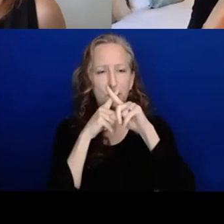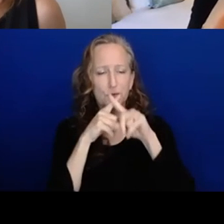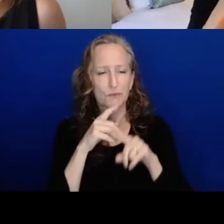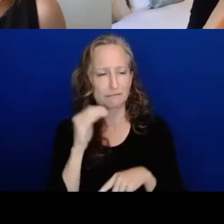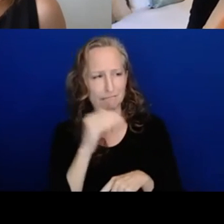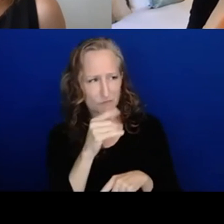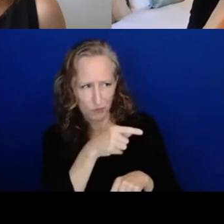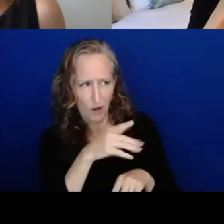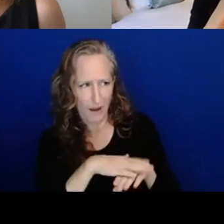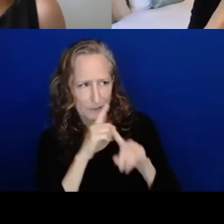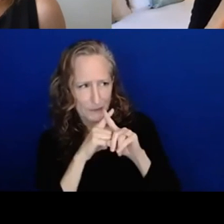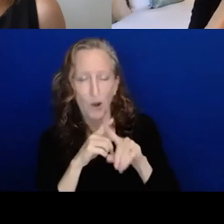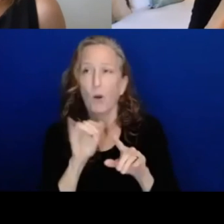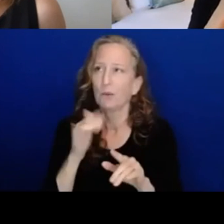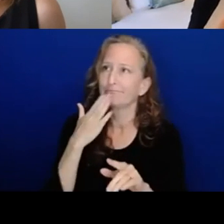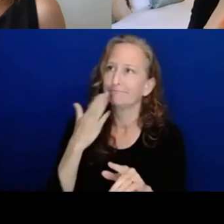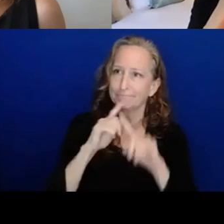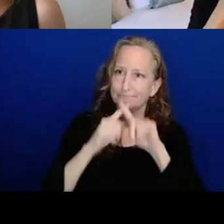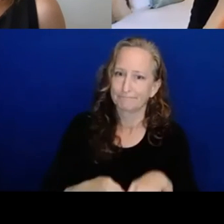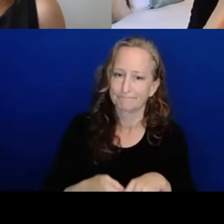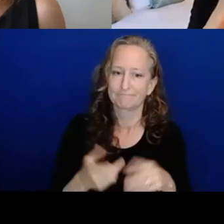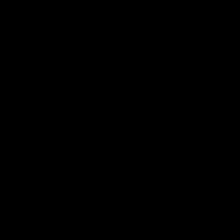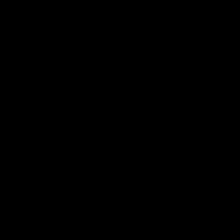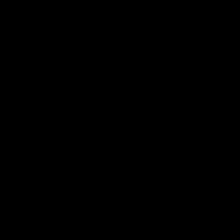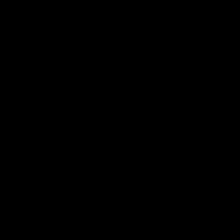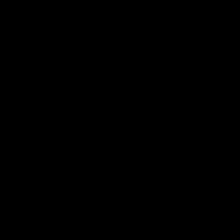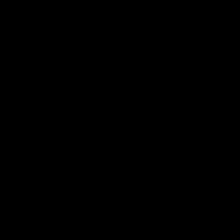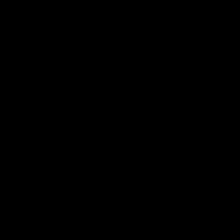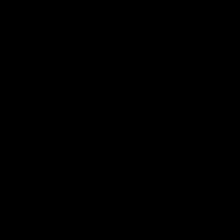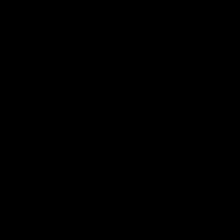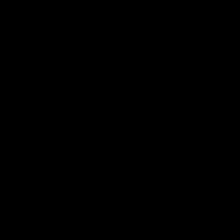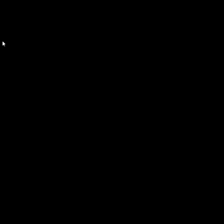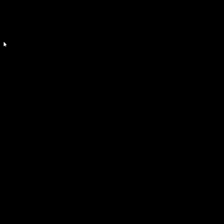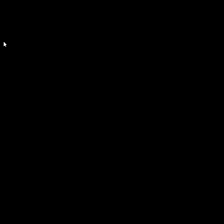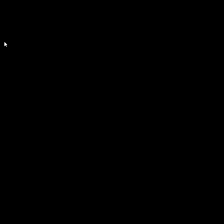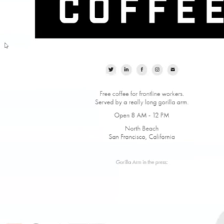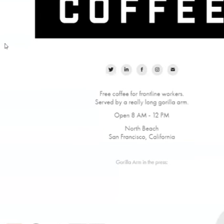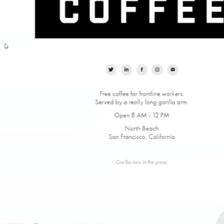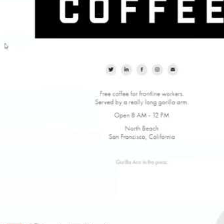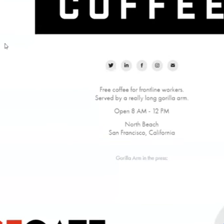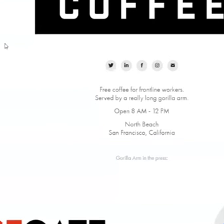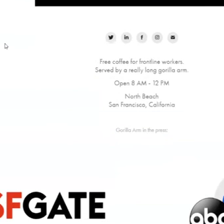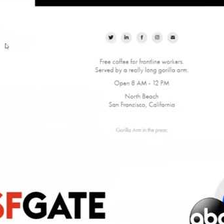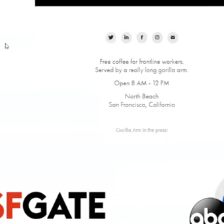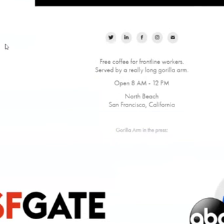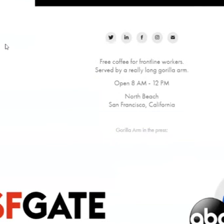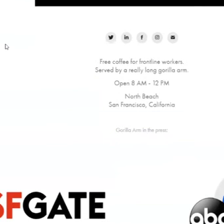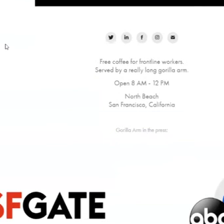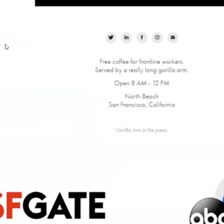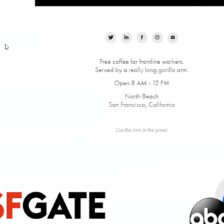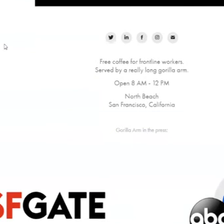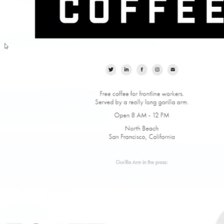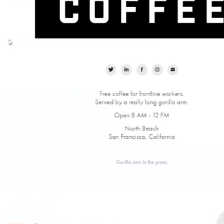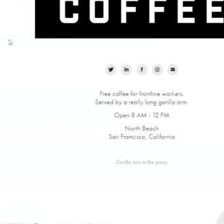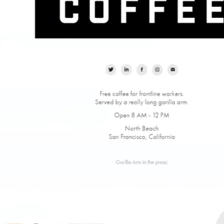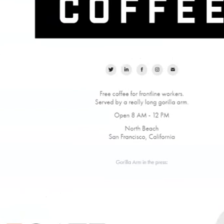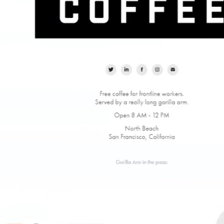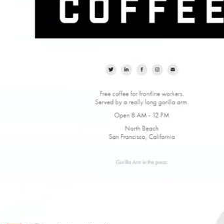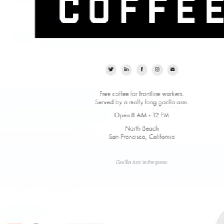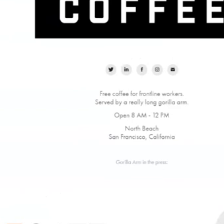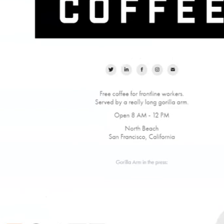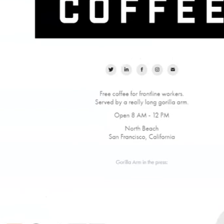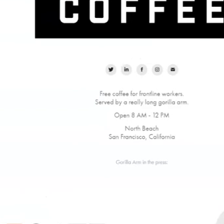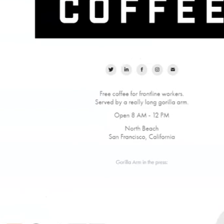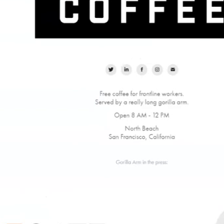it goes without saying, I support Gorilla Arm Coffee. Which, seriously, though. I will